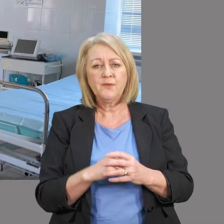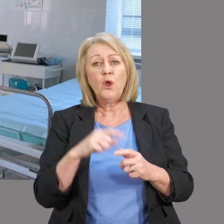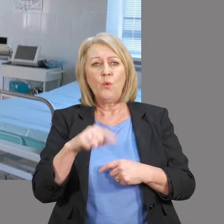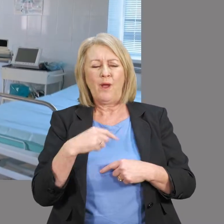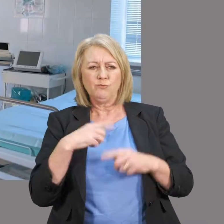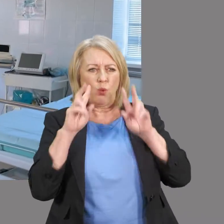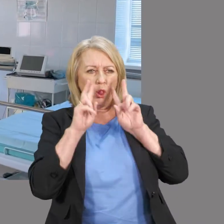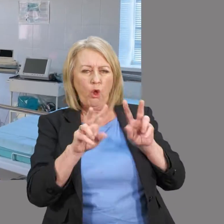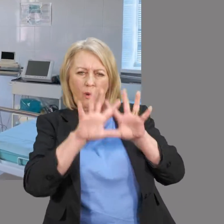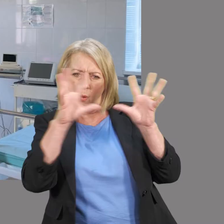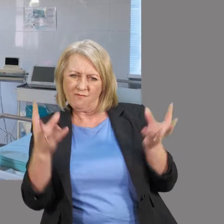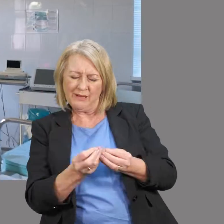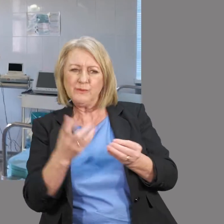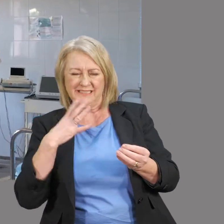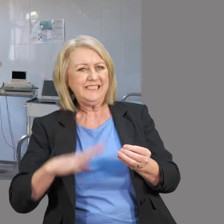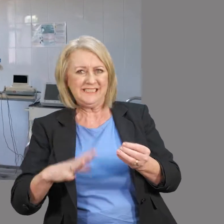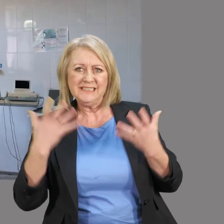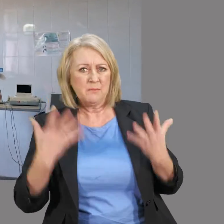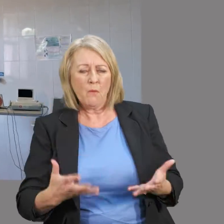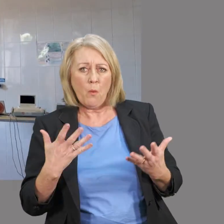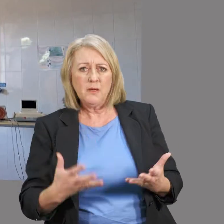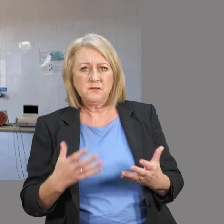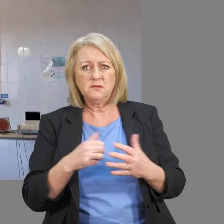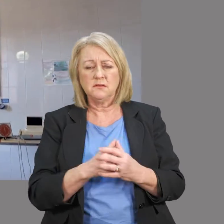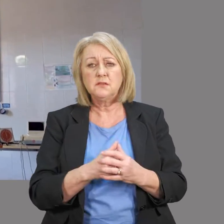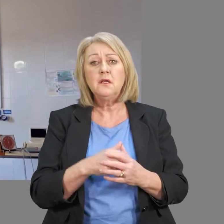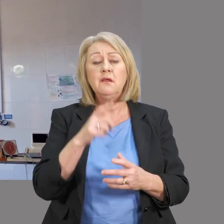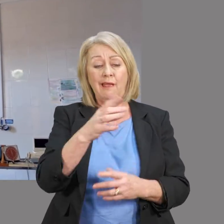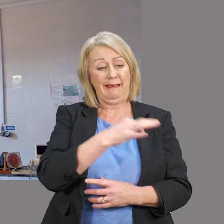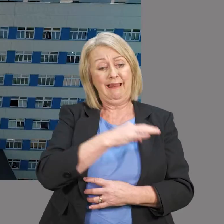health is urgently needed. Clinical care and healthcare